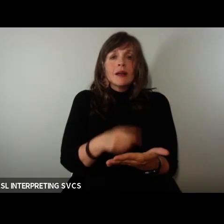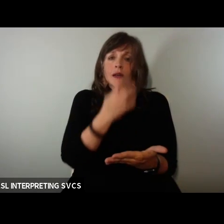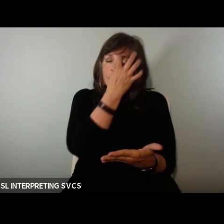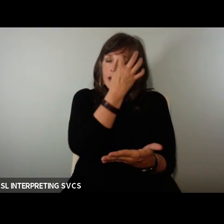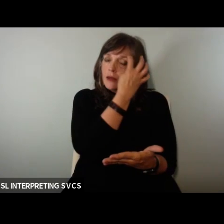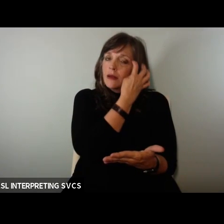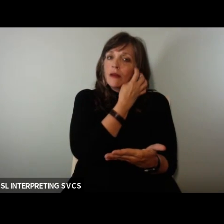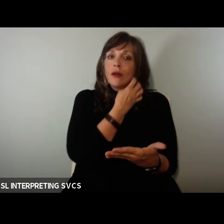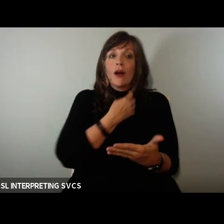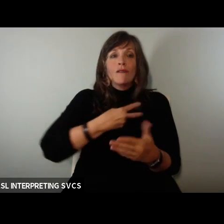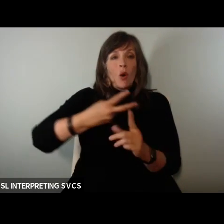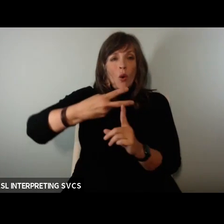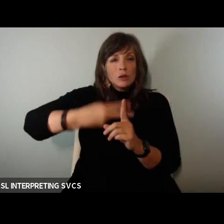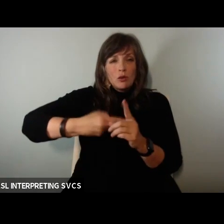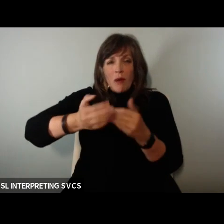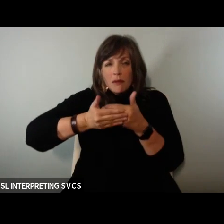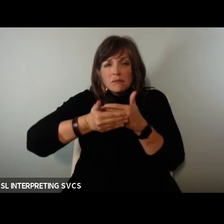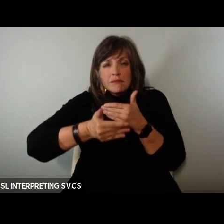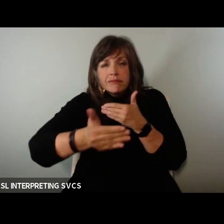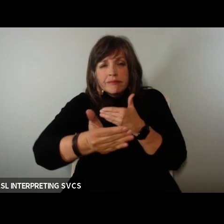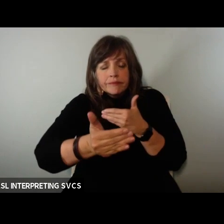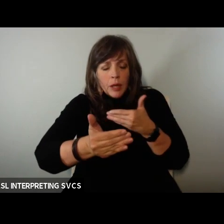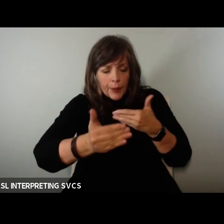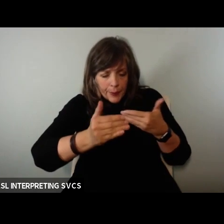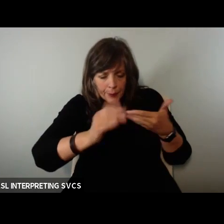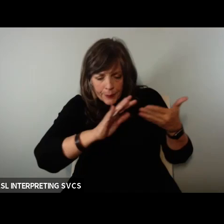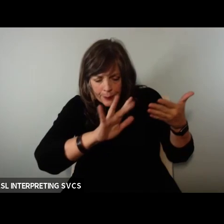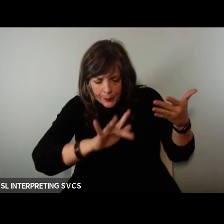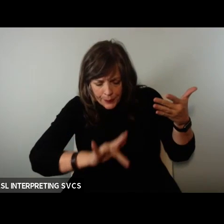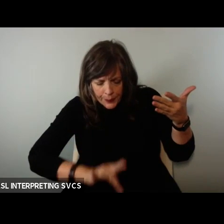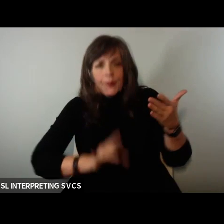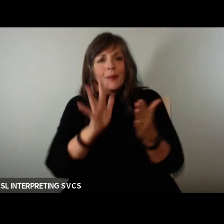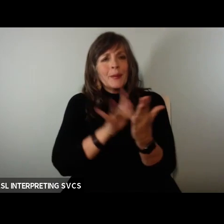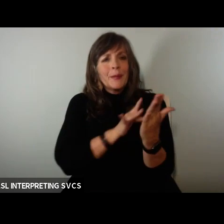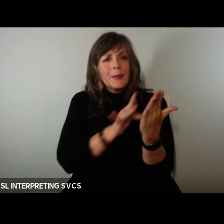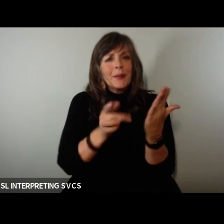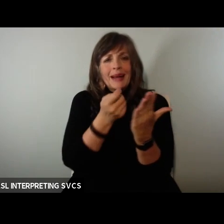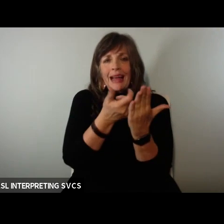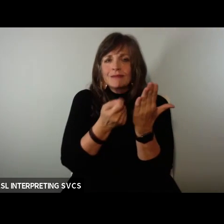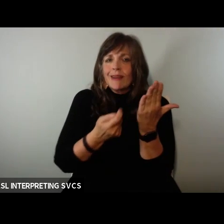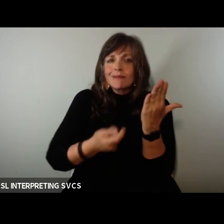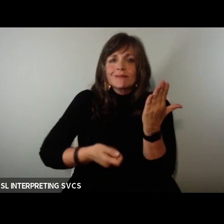had been canceled and was feeling quite lucky that I could weather that financially,